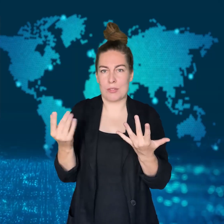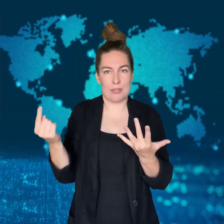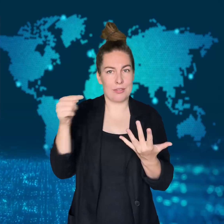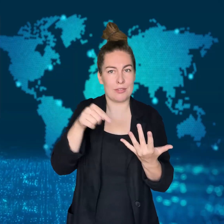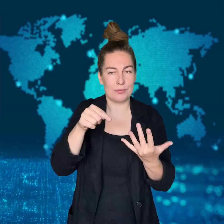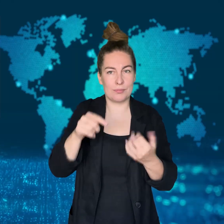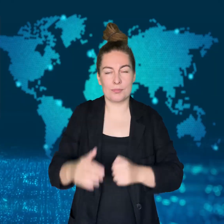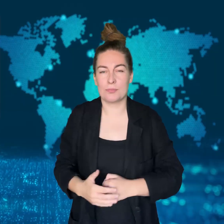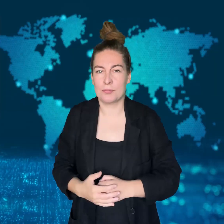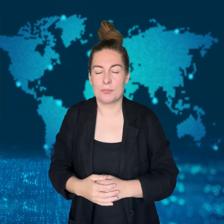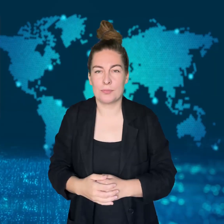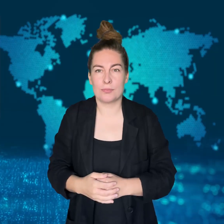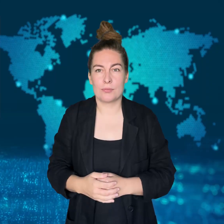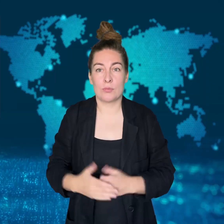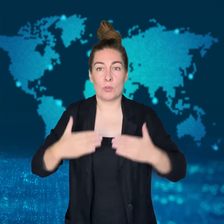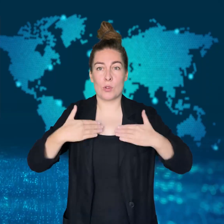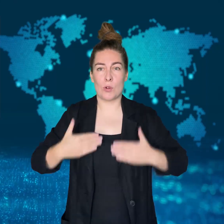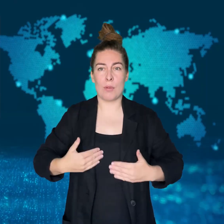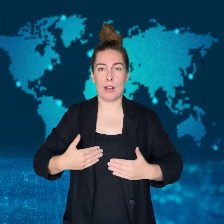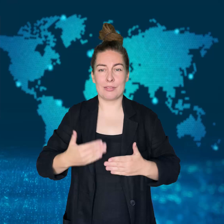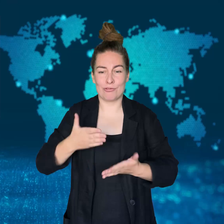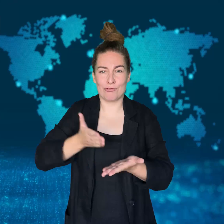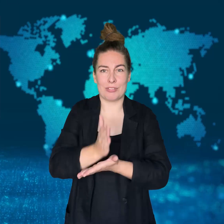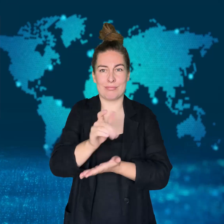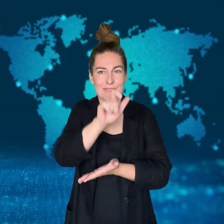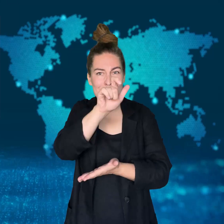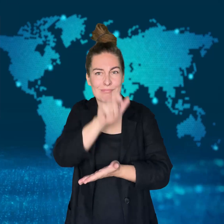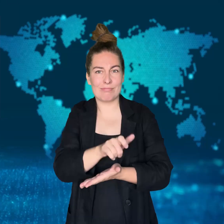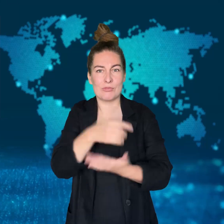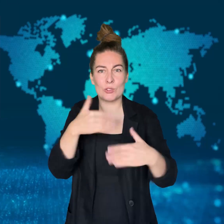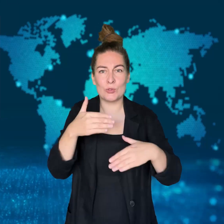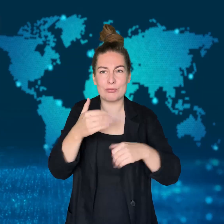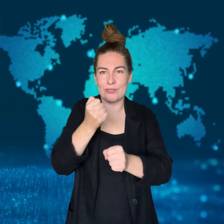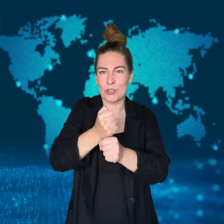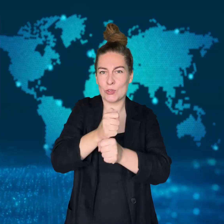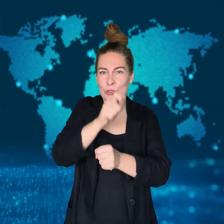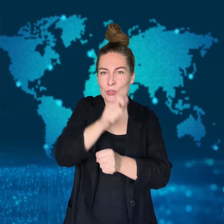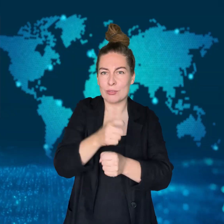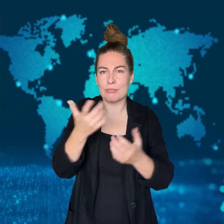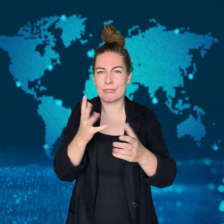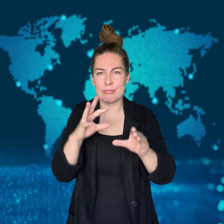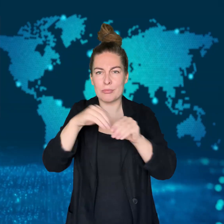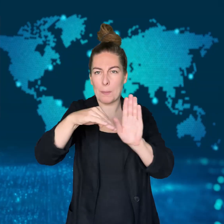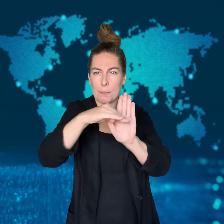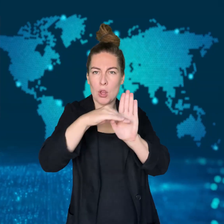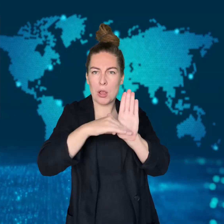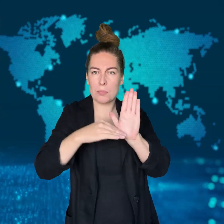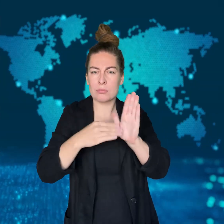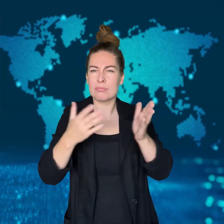A specialist in Human Rights who is a part of the Lesbian, Gay, Besexual,